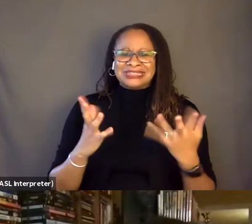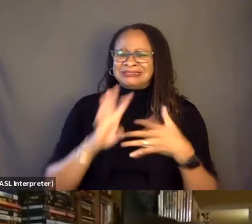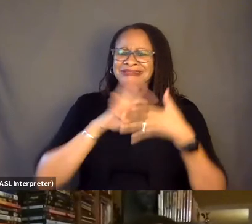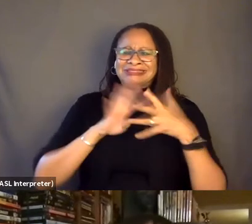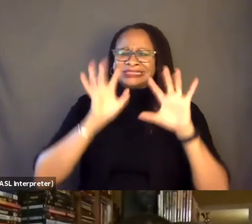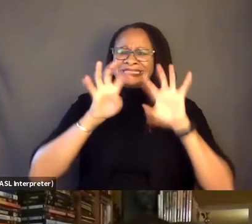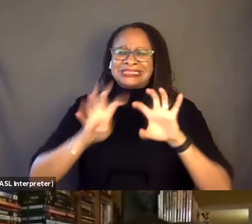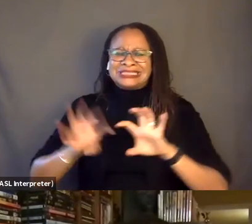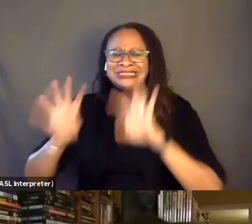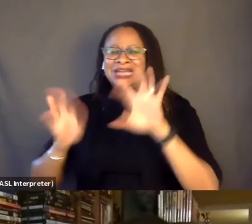Because back in like, '04,